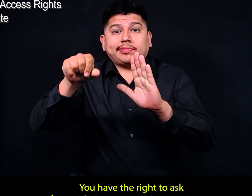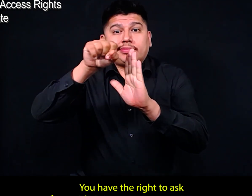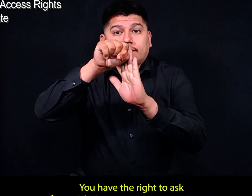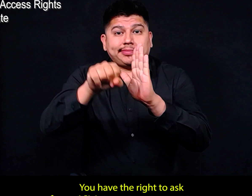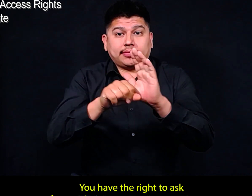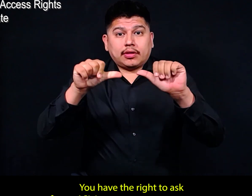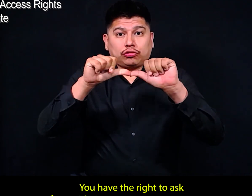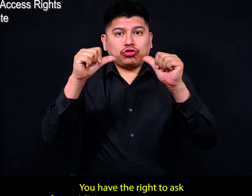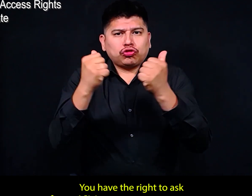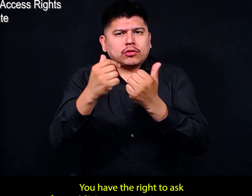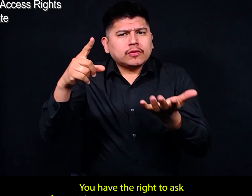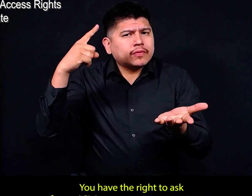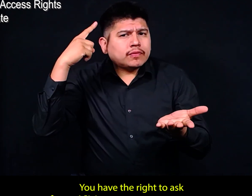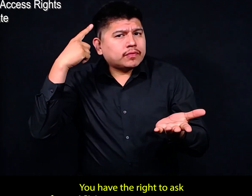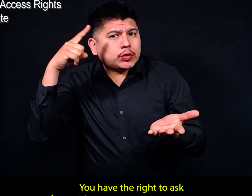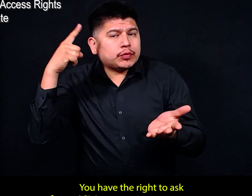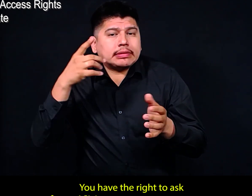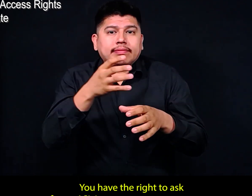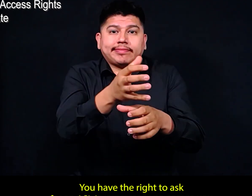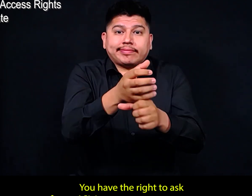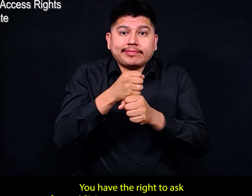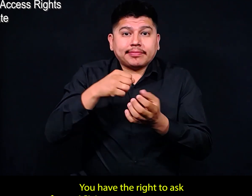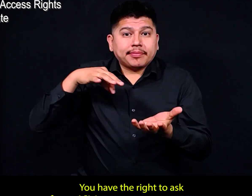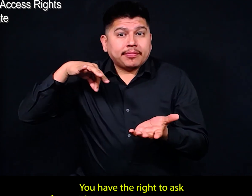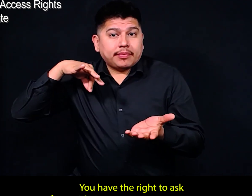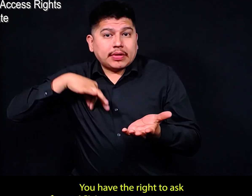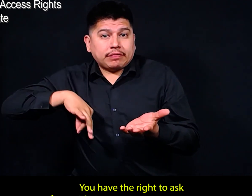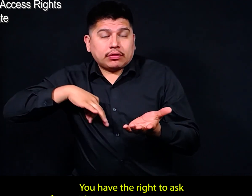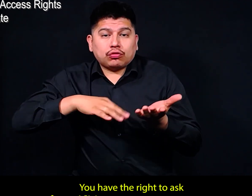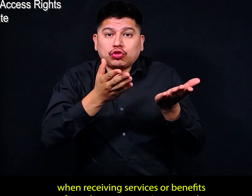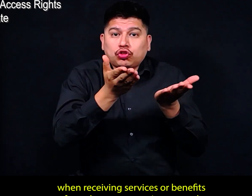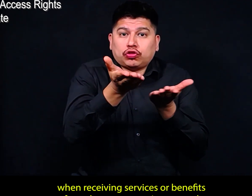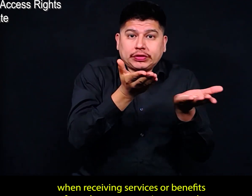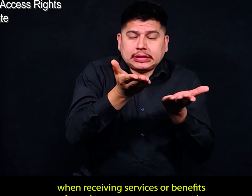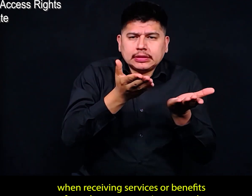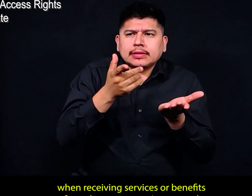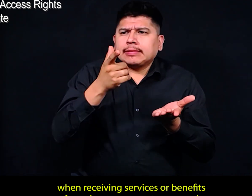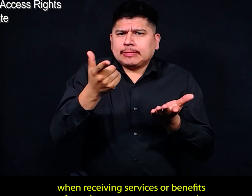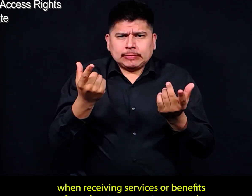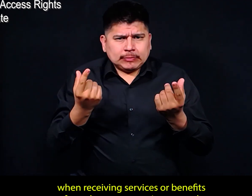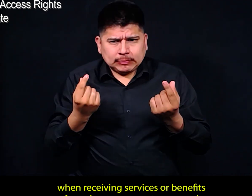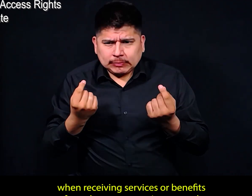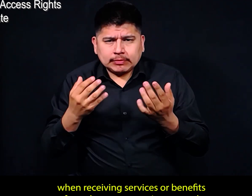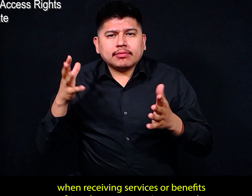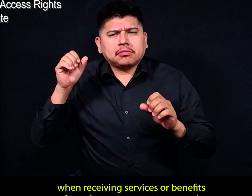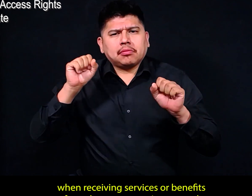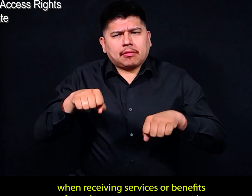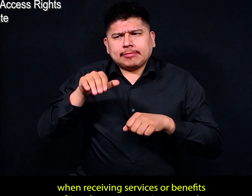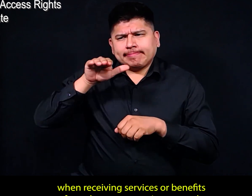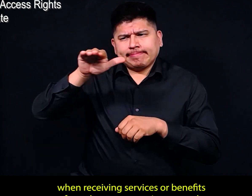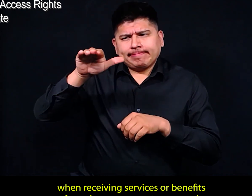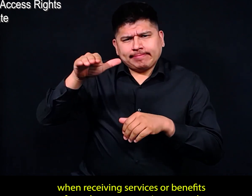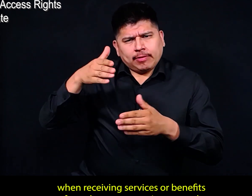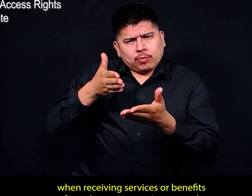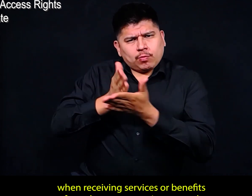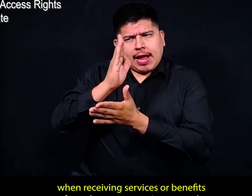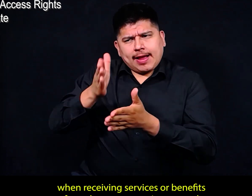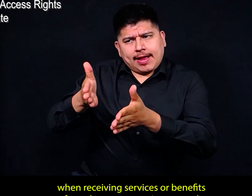You have the right to ask for an ASL interpreter at no cost to you when receiving services or benefits from the state agencies covered